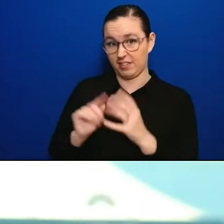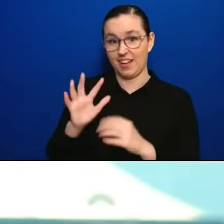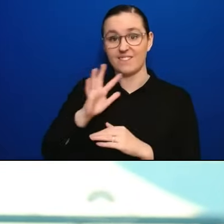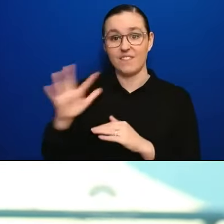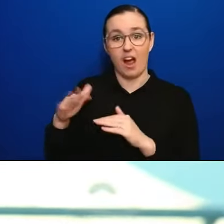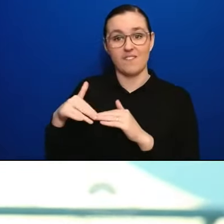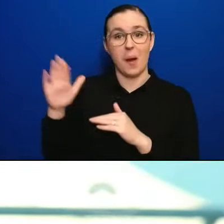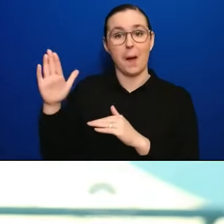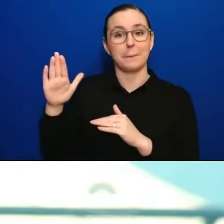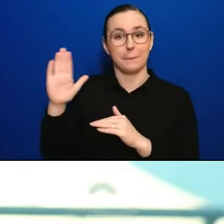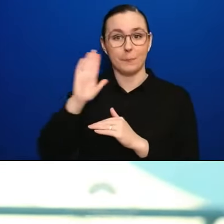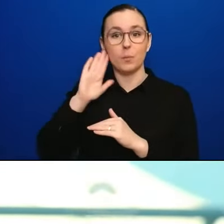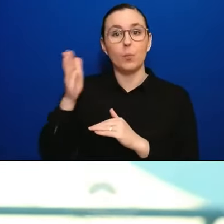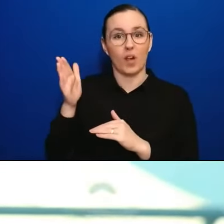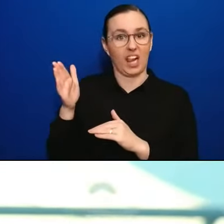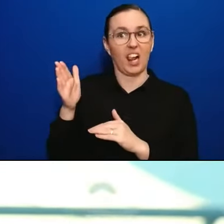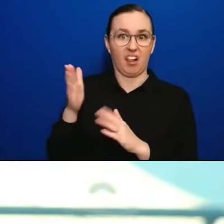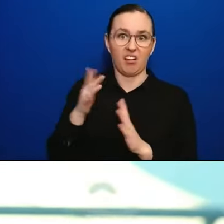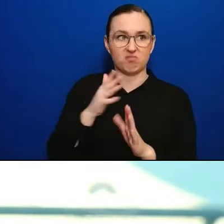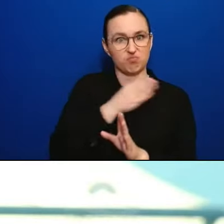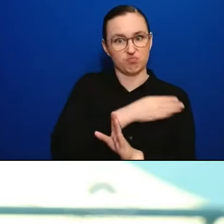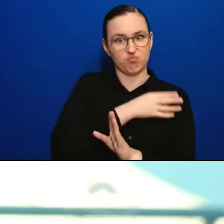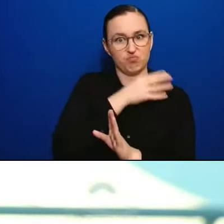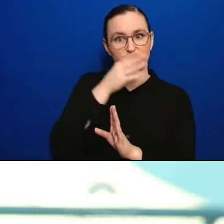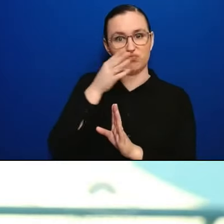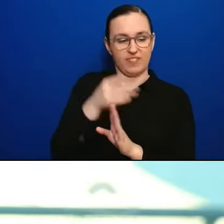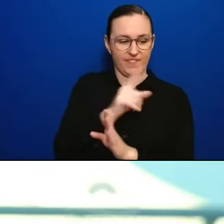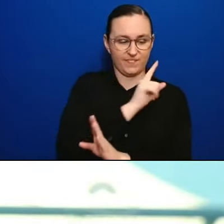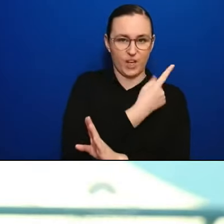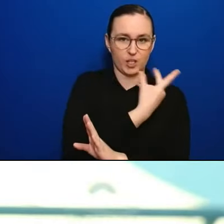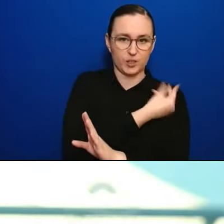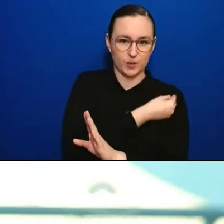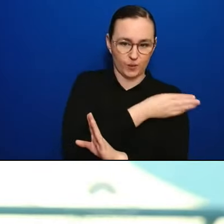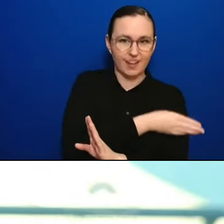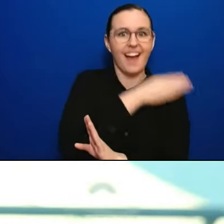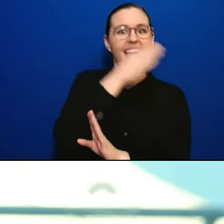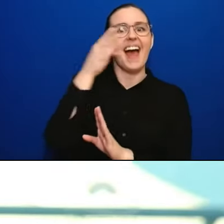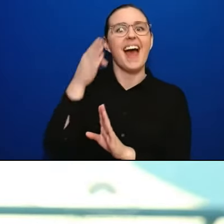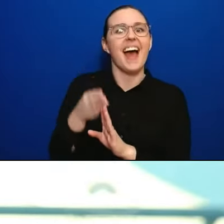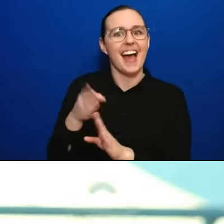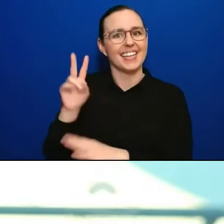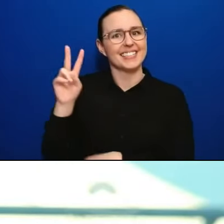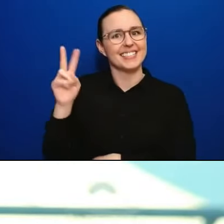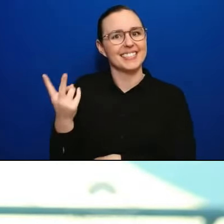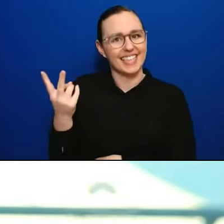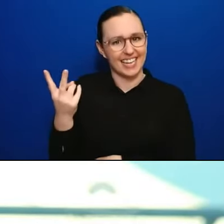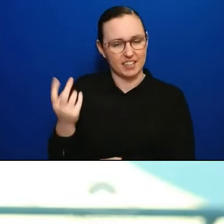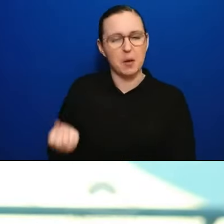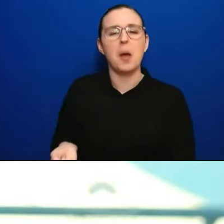Dr. Henry, by the end of this month children 5 and up will have had time to get both